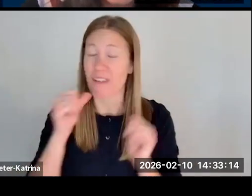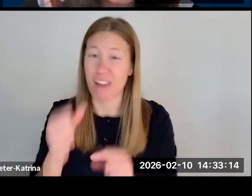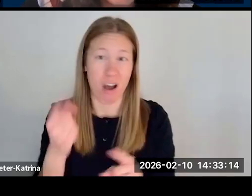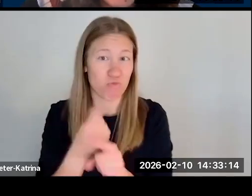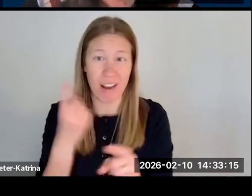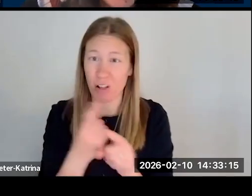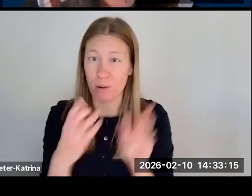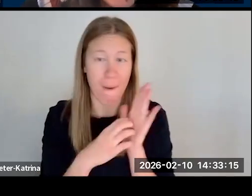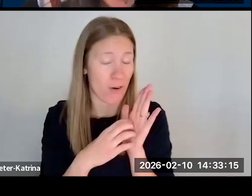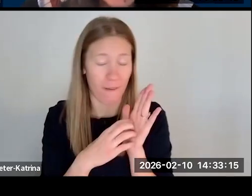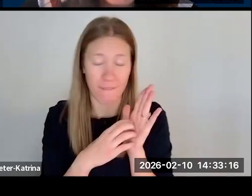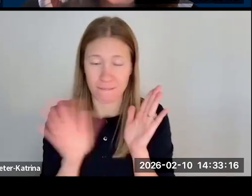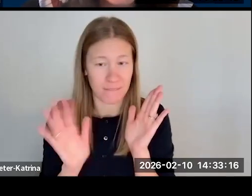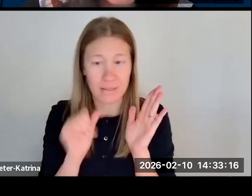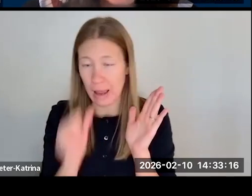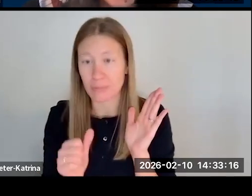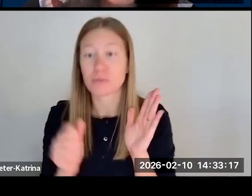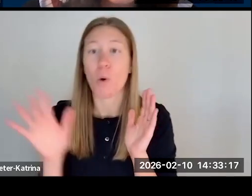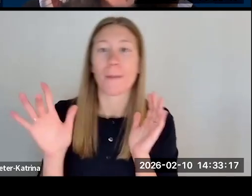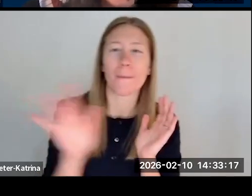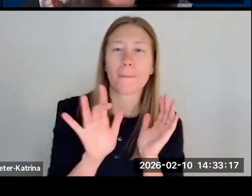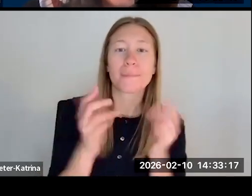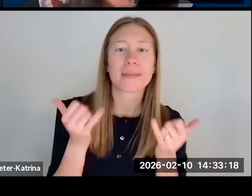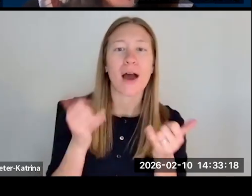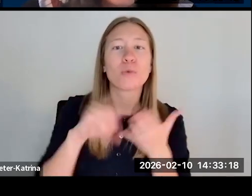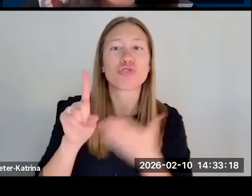So once I do that, I'm gonna check the Styles Pane,